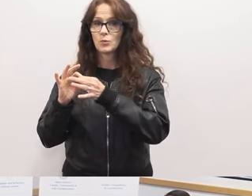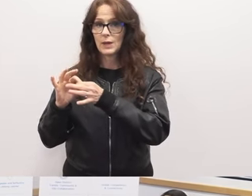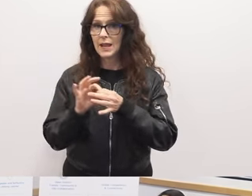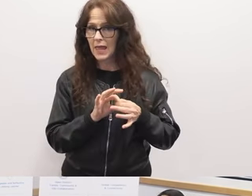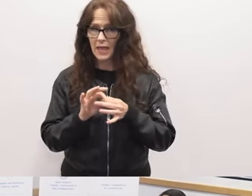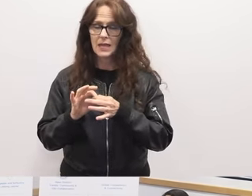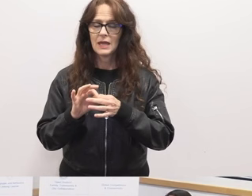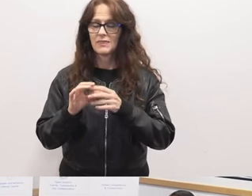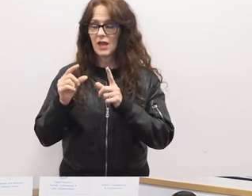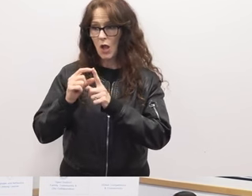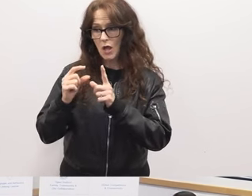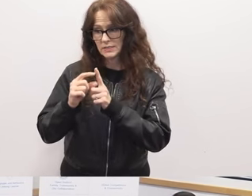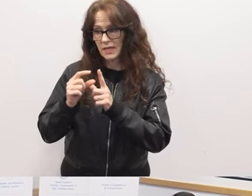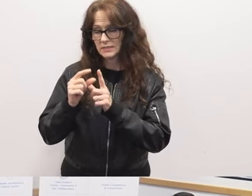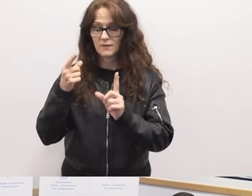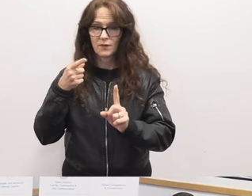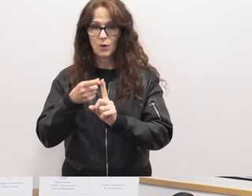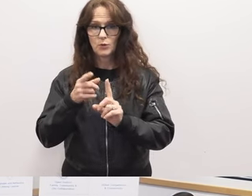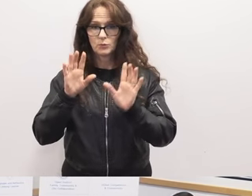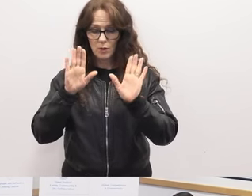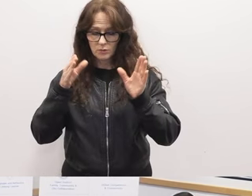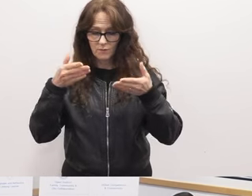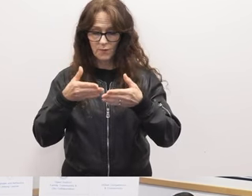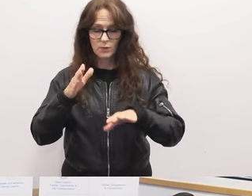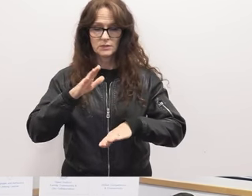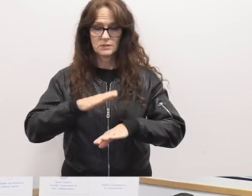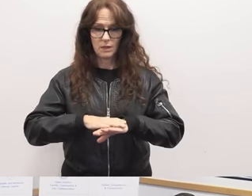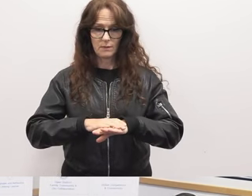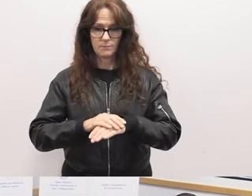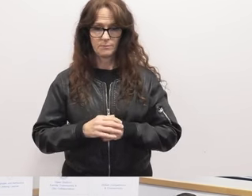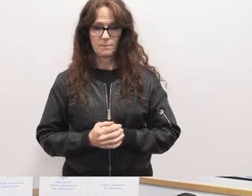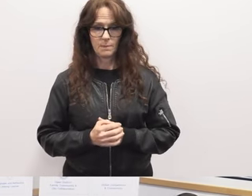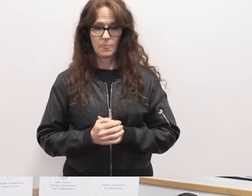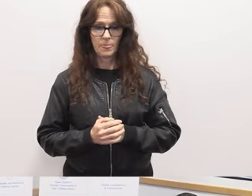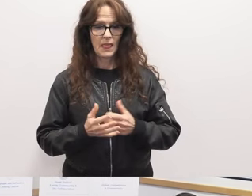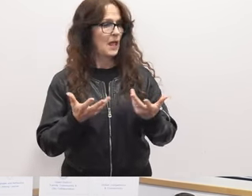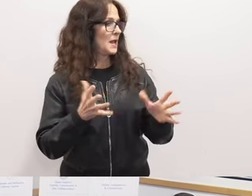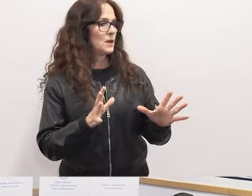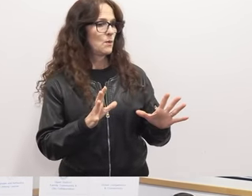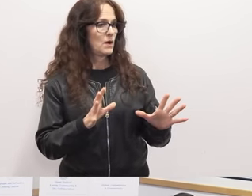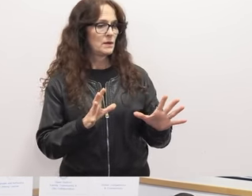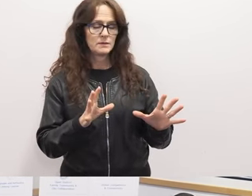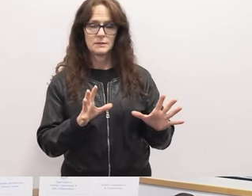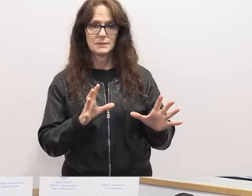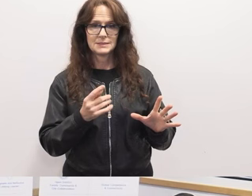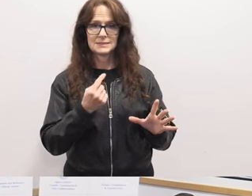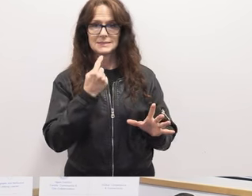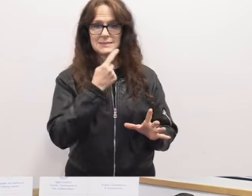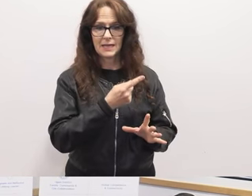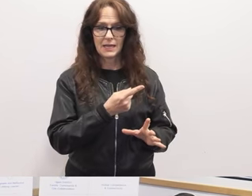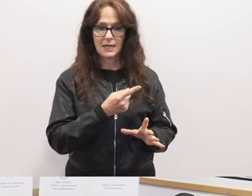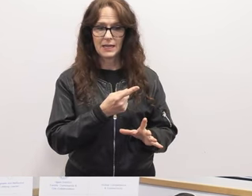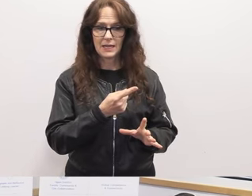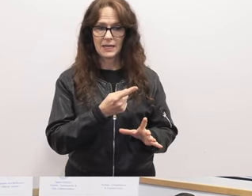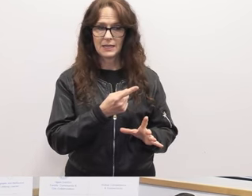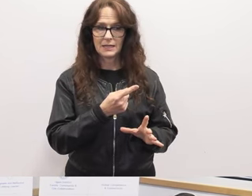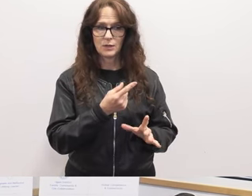zero in on, and I don't wanna put words in your mouth, but I wanna get a sense of where we're standing.